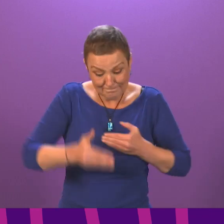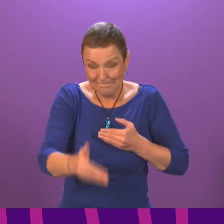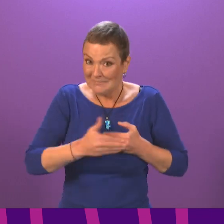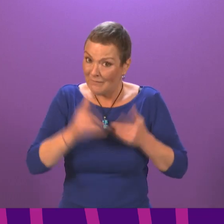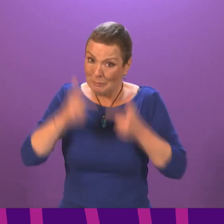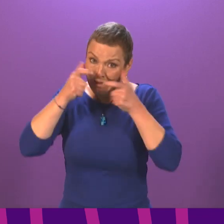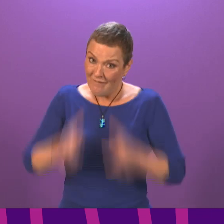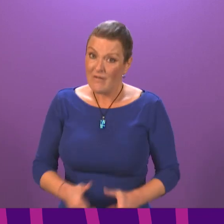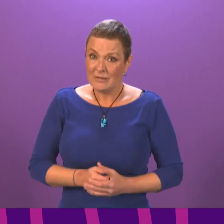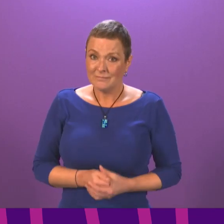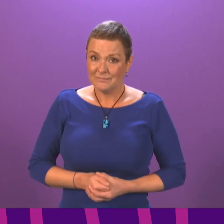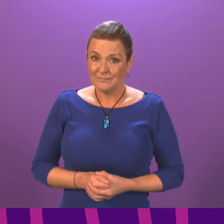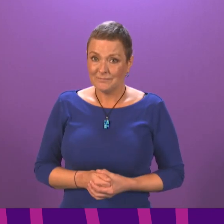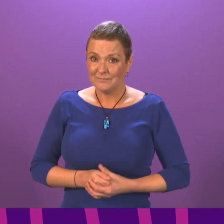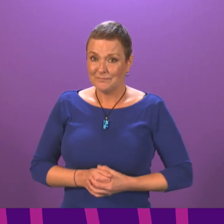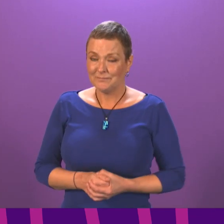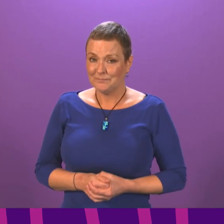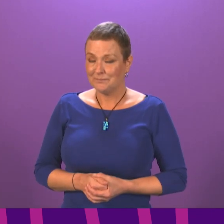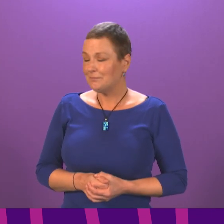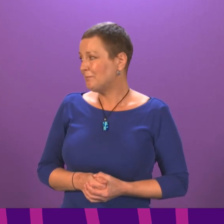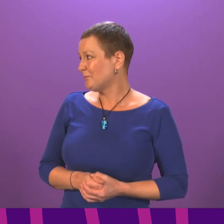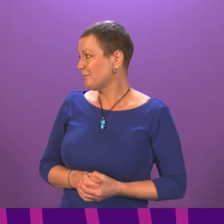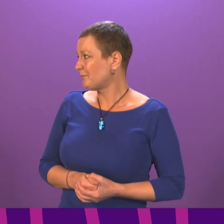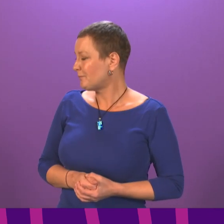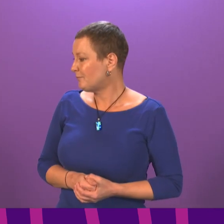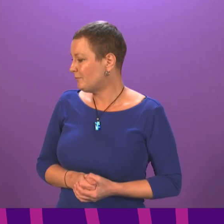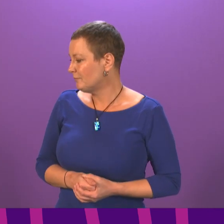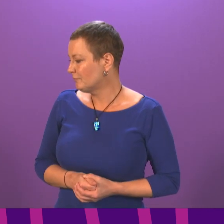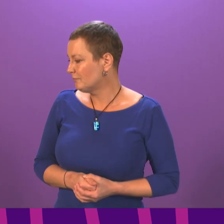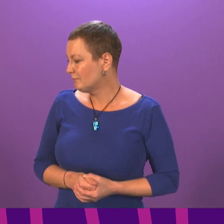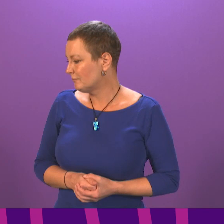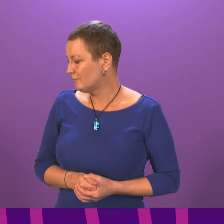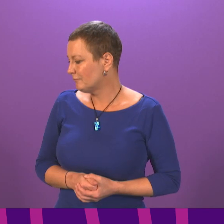Patrick Harvie: With vaccines perhaps just around the corner,